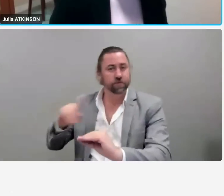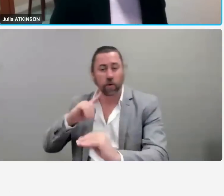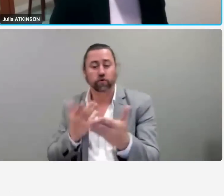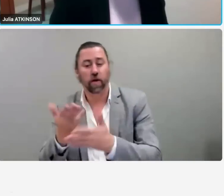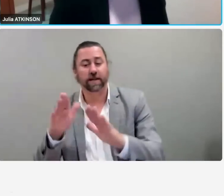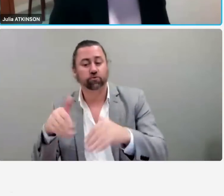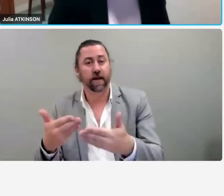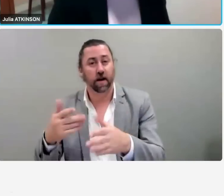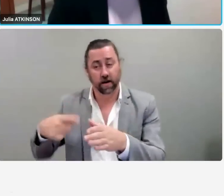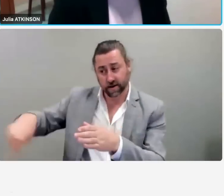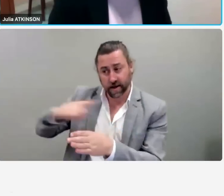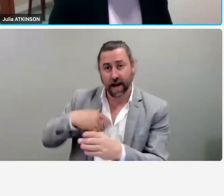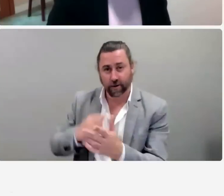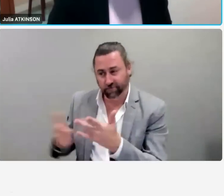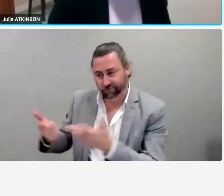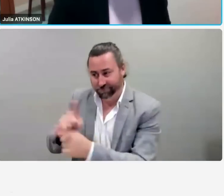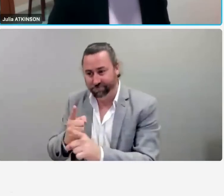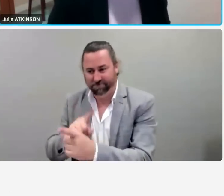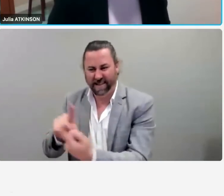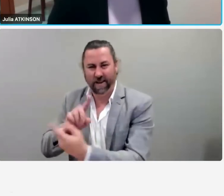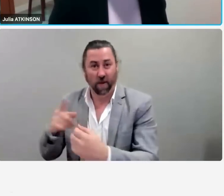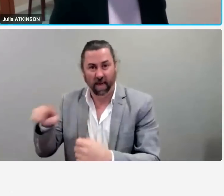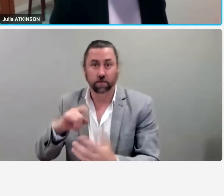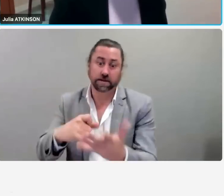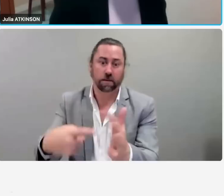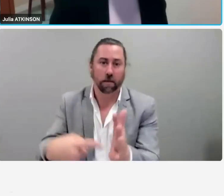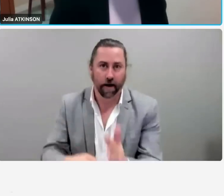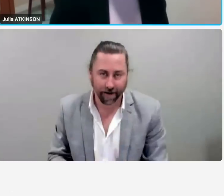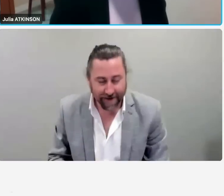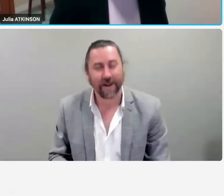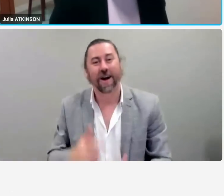and fit in to September. By October we're hoping to be in a position to test